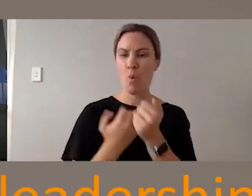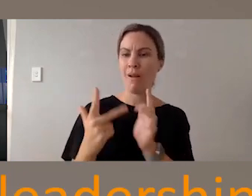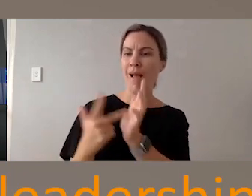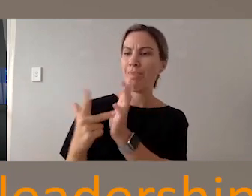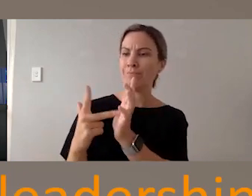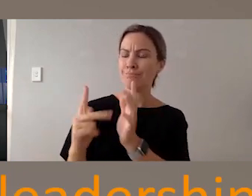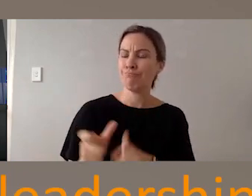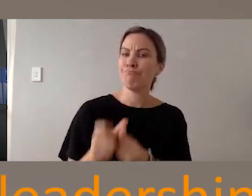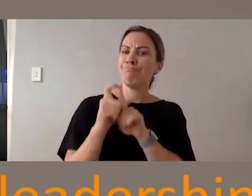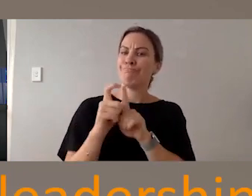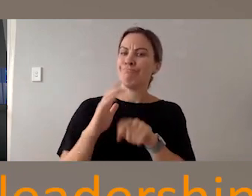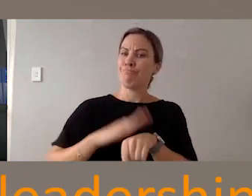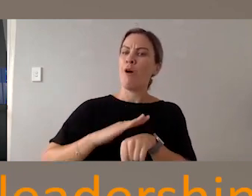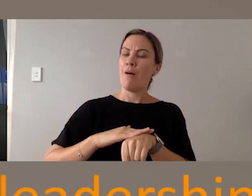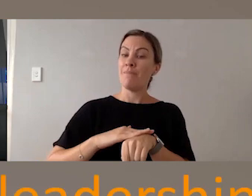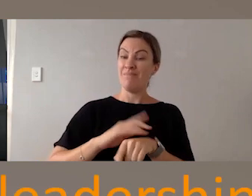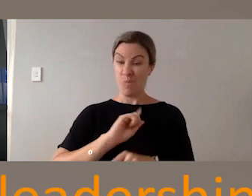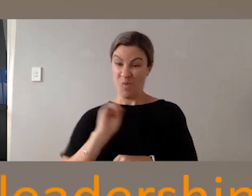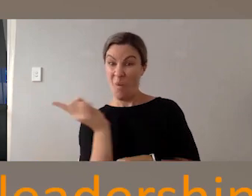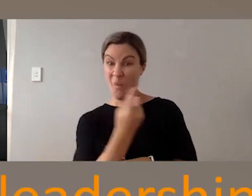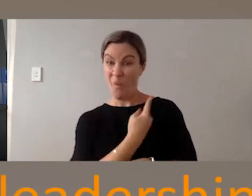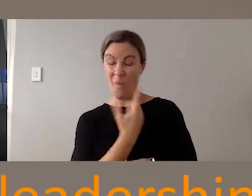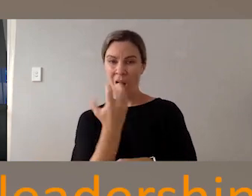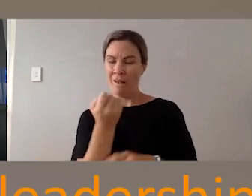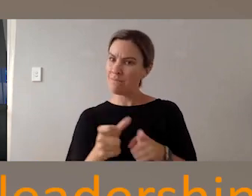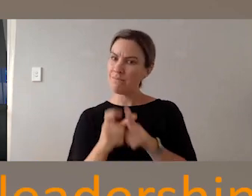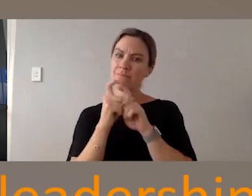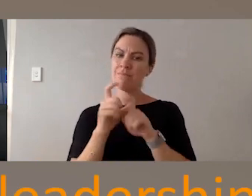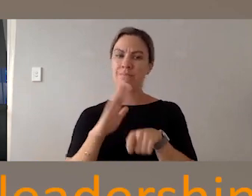will go through tough times. But my suggestion to you as a leader is